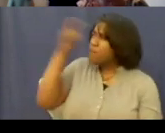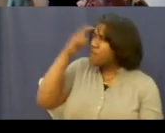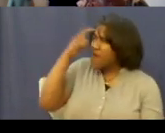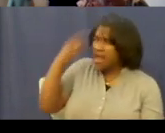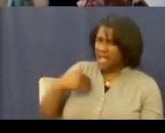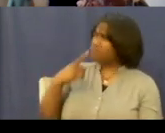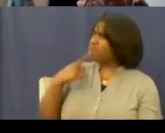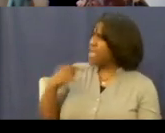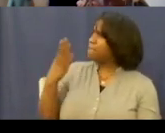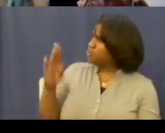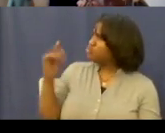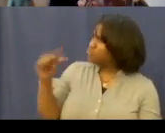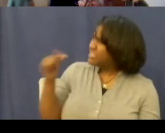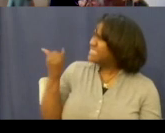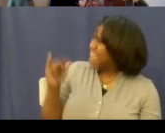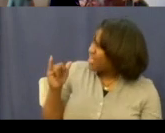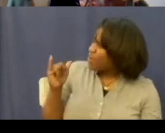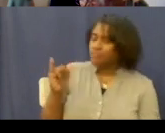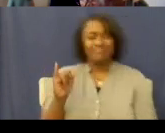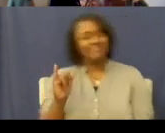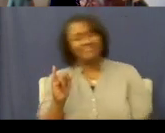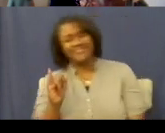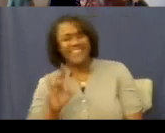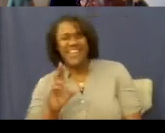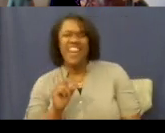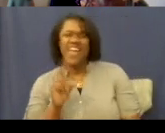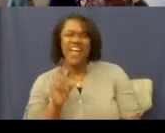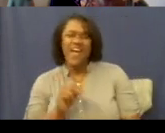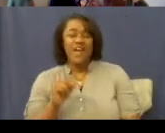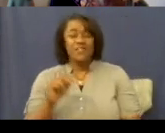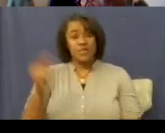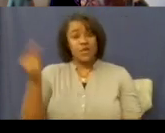Queenie, everybody's brain looks exactly the same,